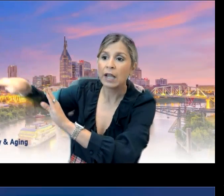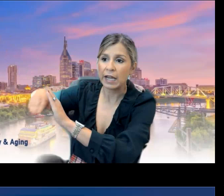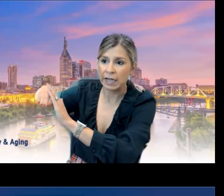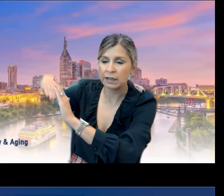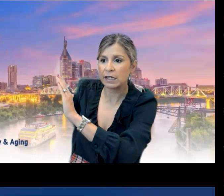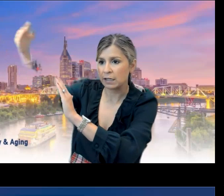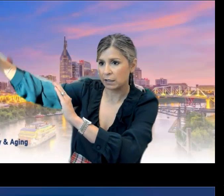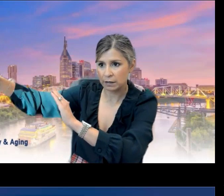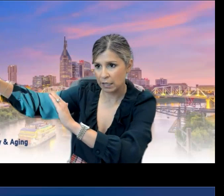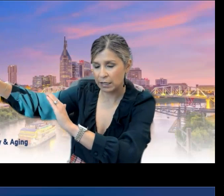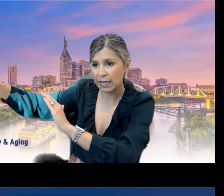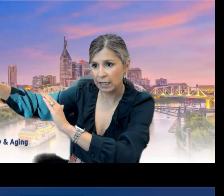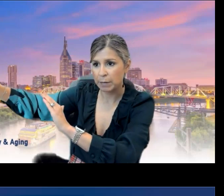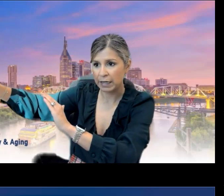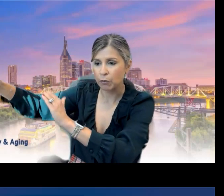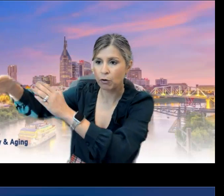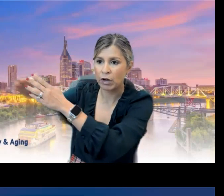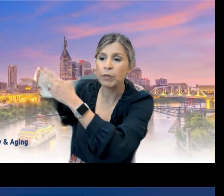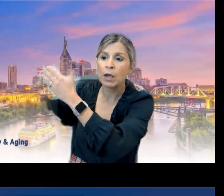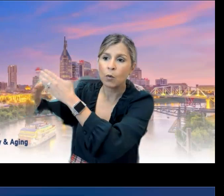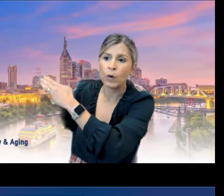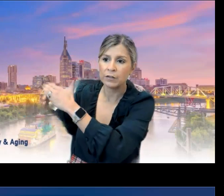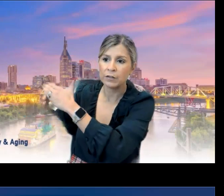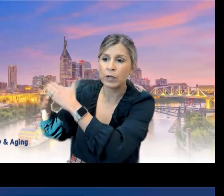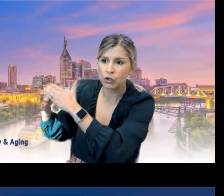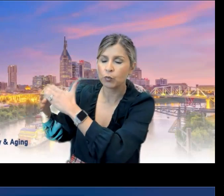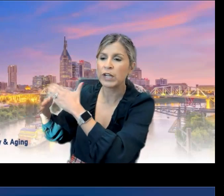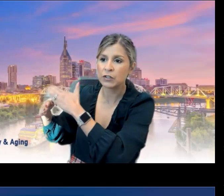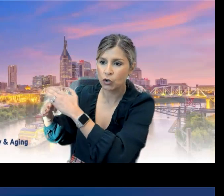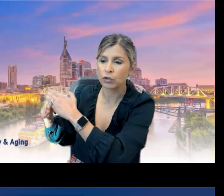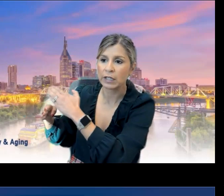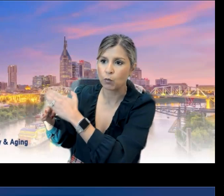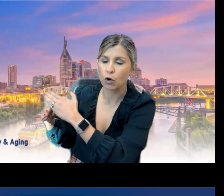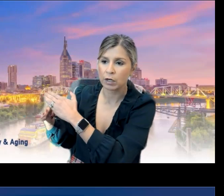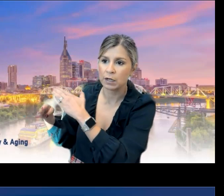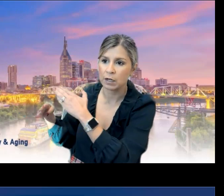enrolled in the, in the Katie Beckett program, we do in turn, we internally work to make sure that